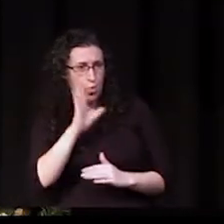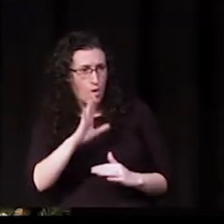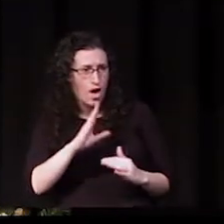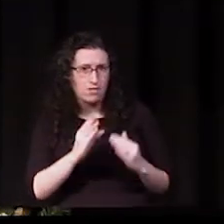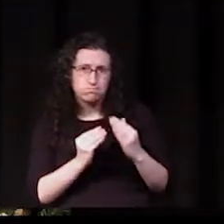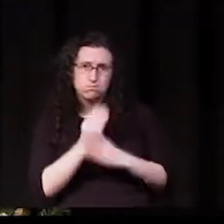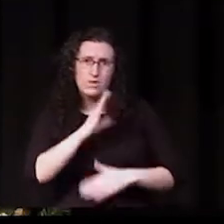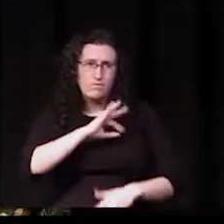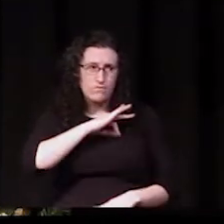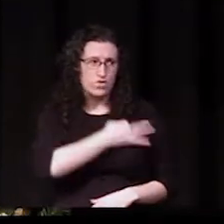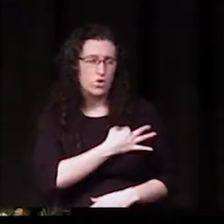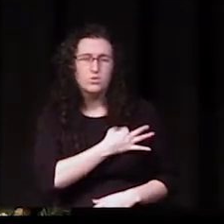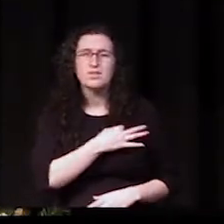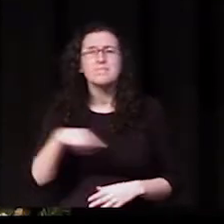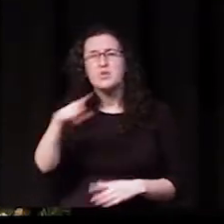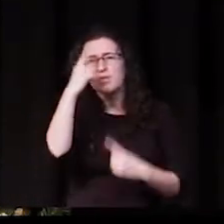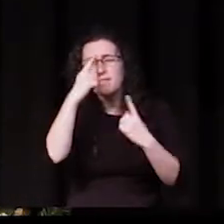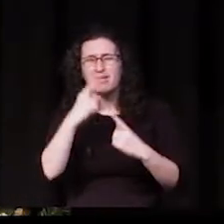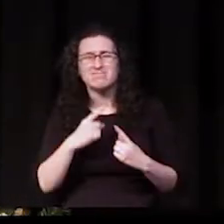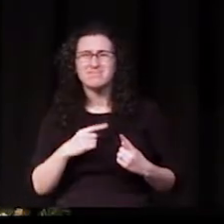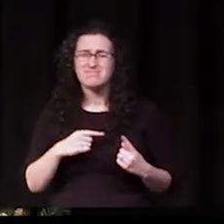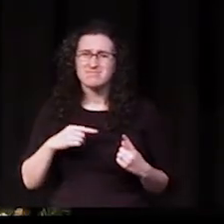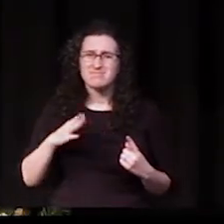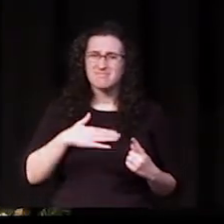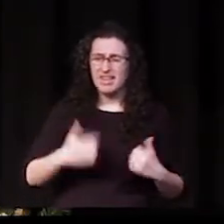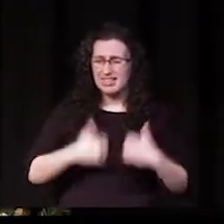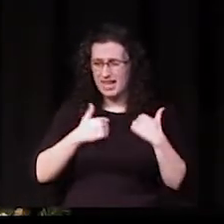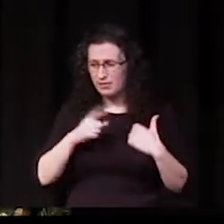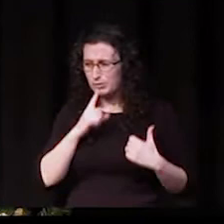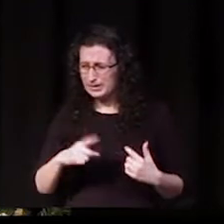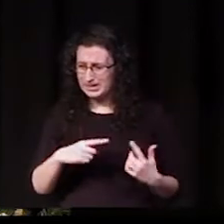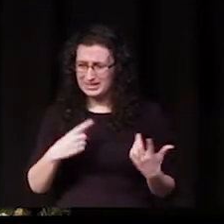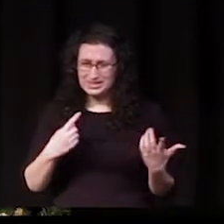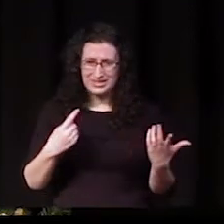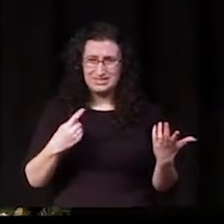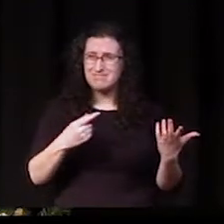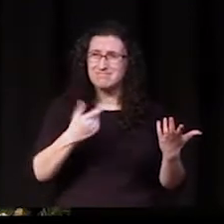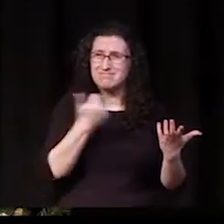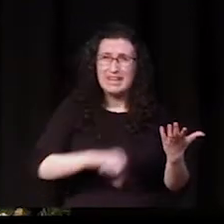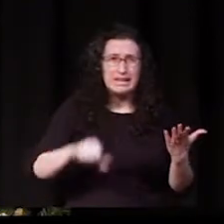wondering if your life is making a difference? God gives your life meaning and purpose.